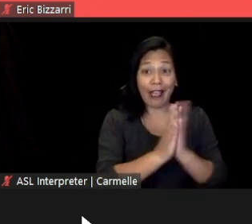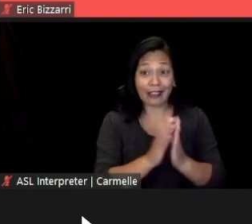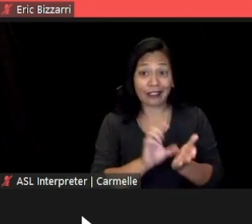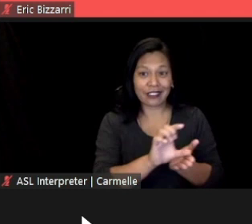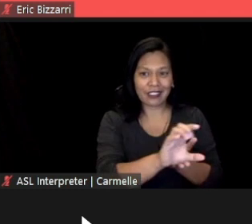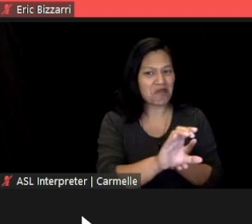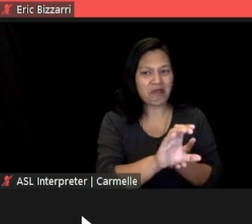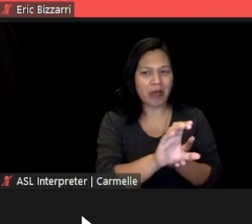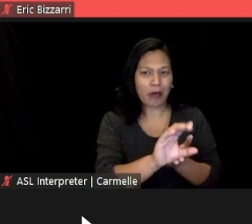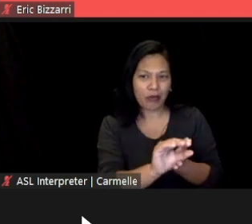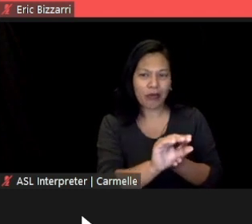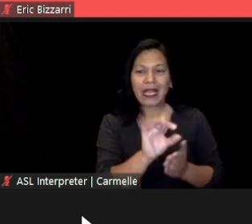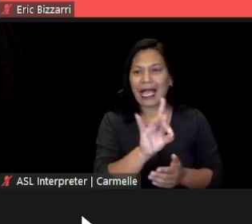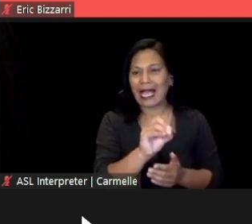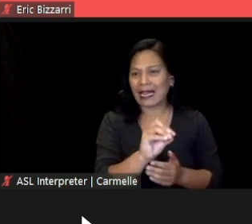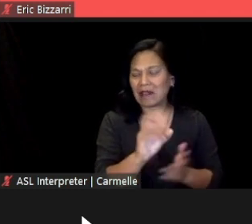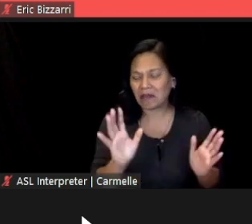So that's something you have to keep in mind.